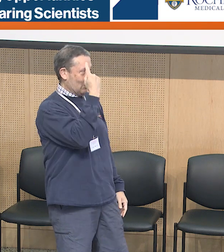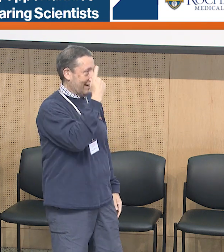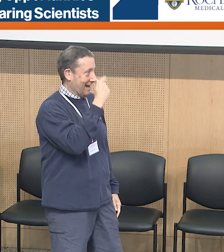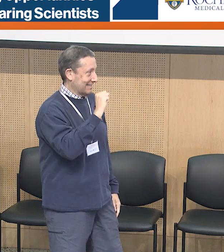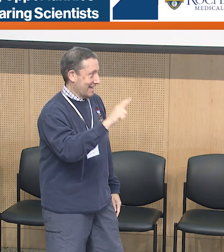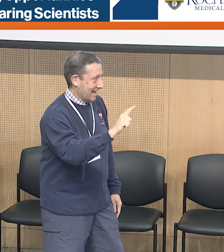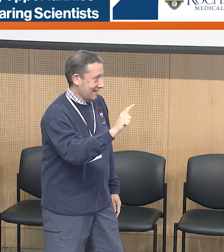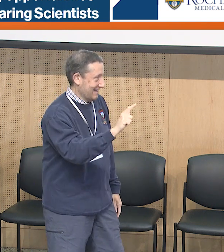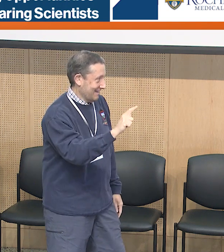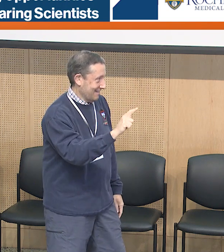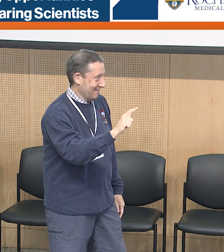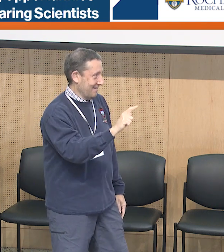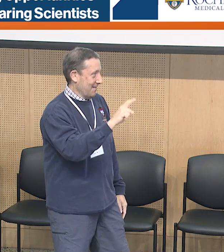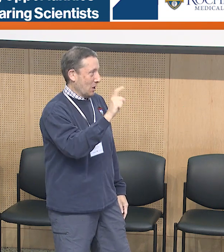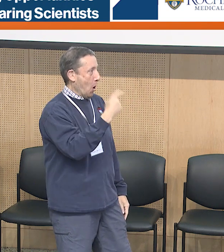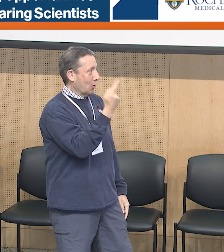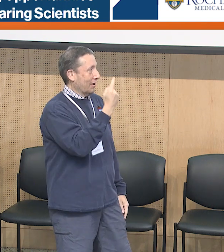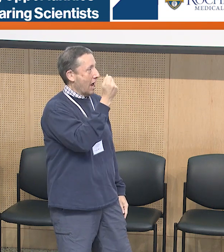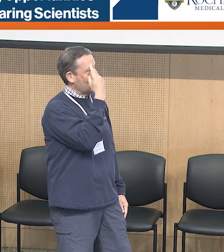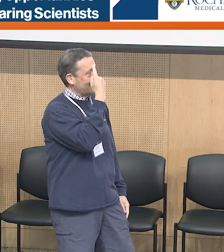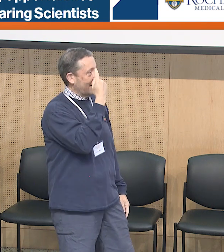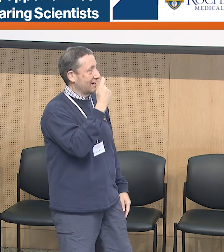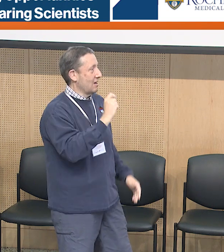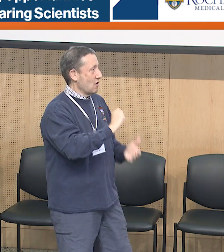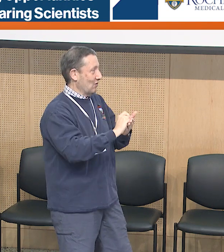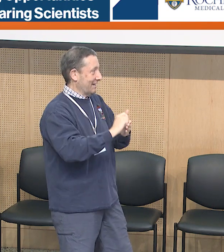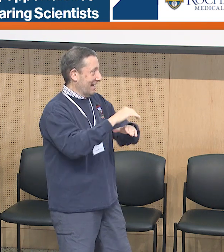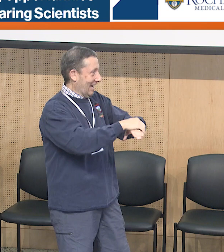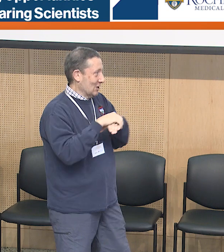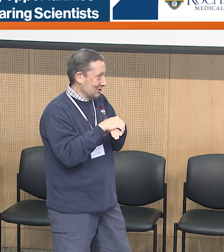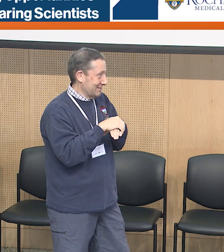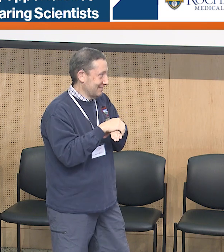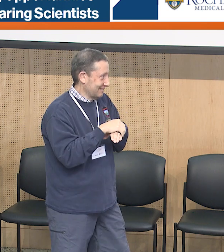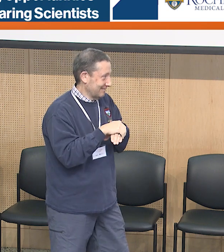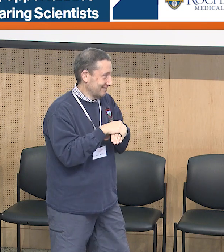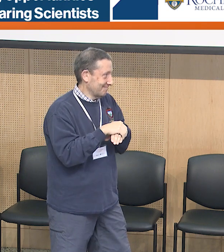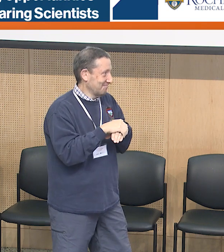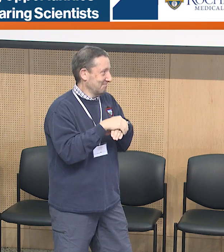that aren't going to know ASL. They're only going to understand the written English.